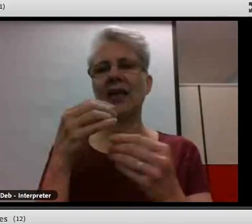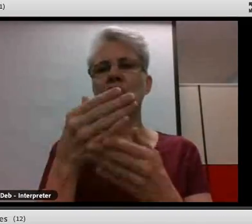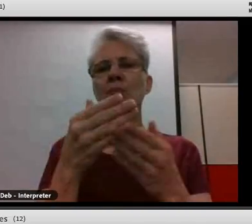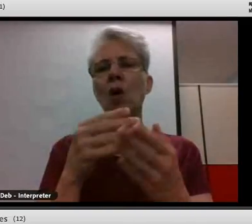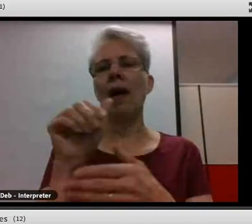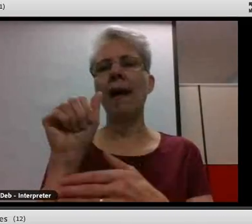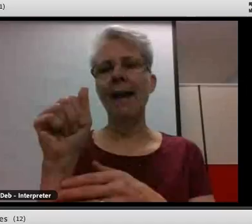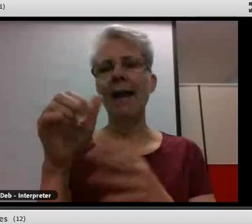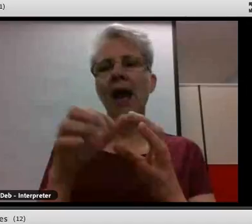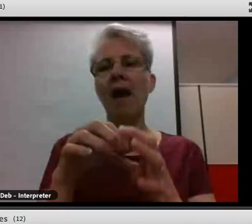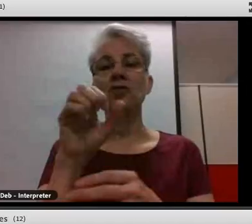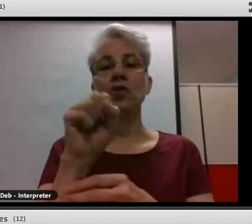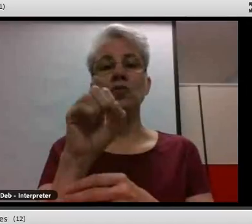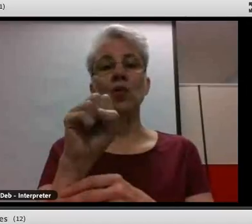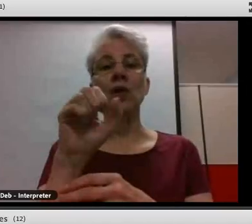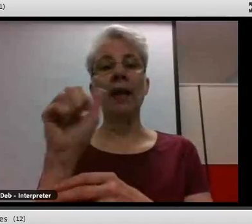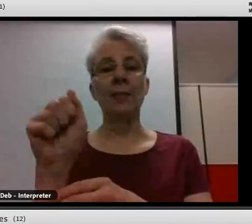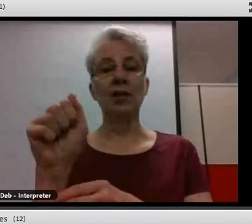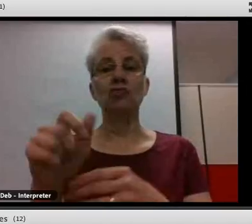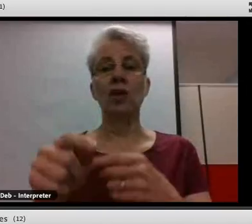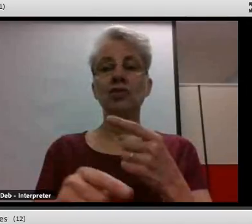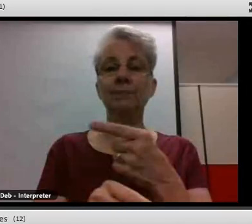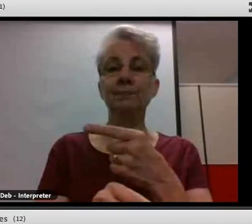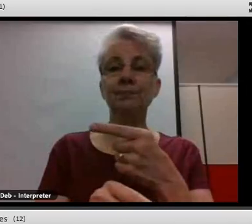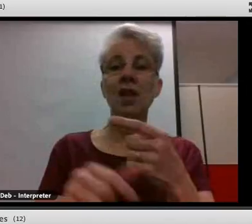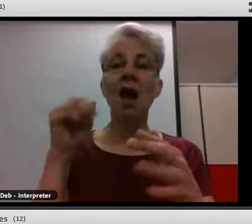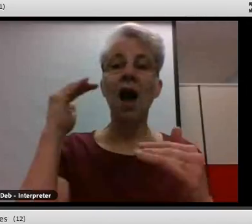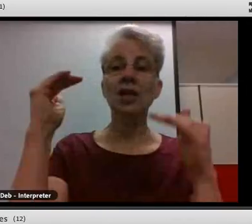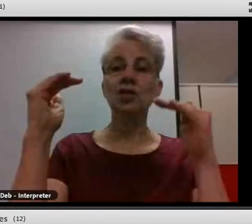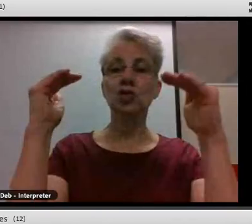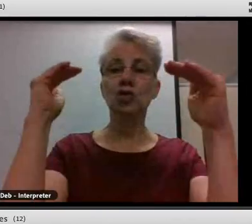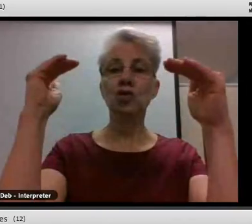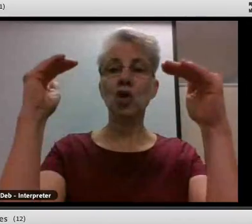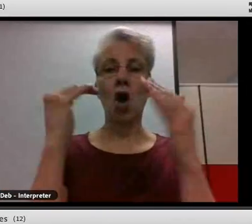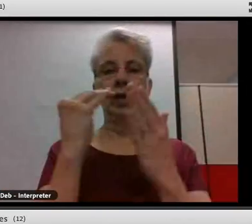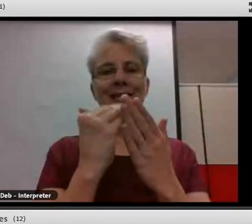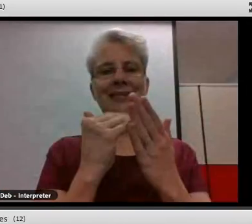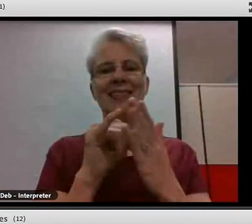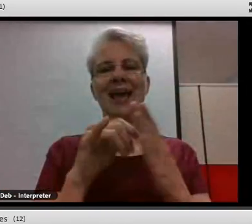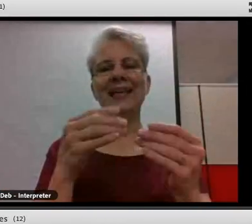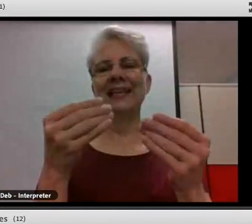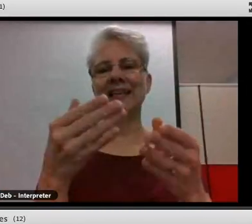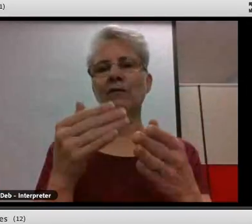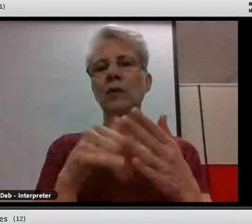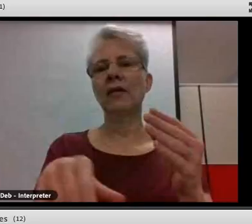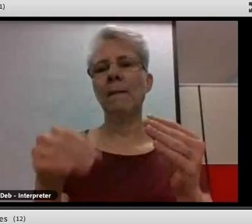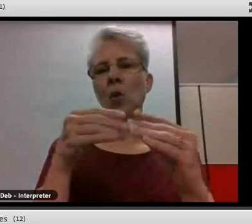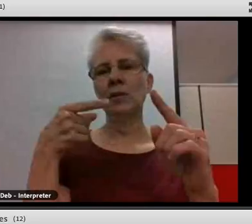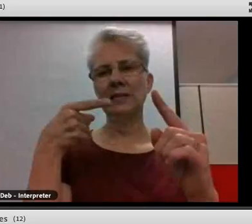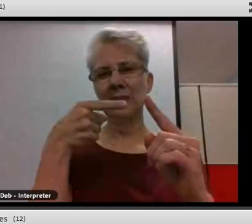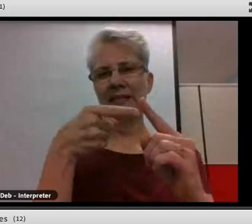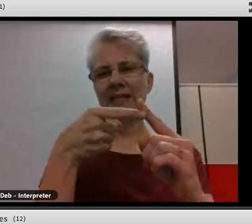performing manual tasks, and caring for oneself. So kind of a really broad definition.